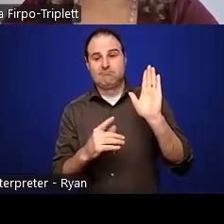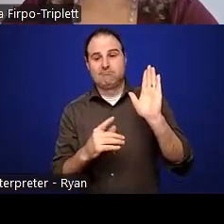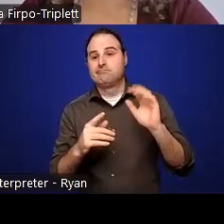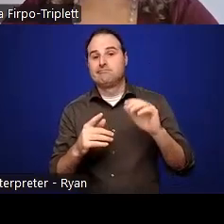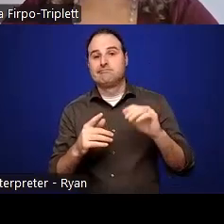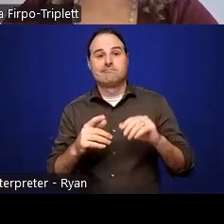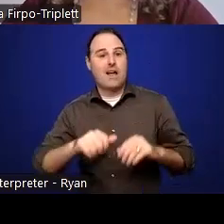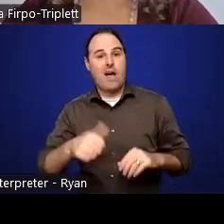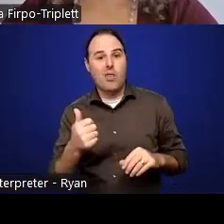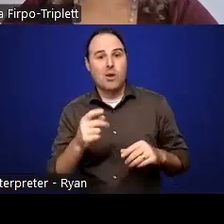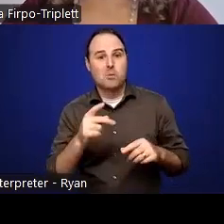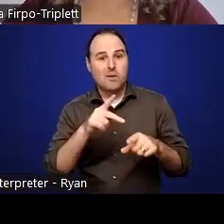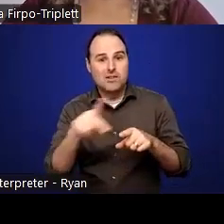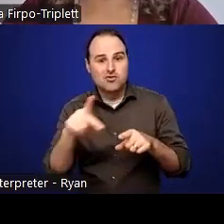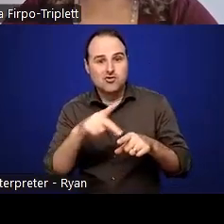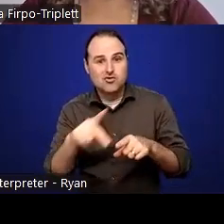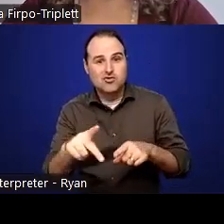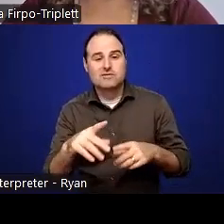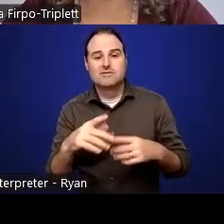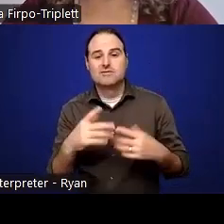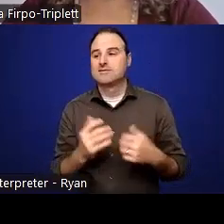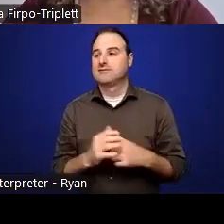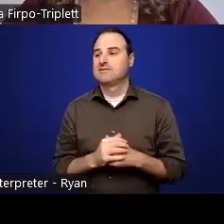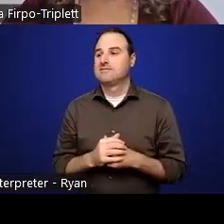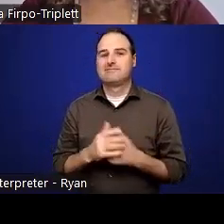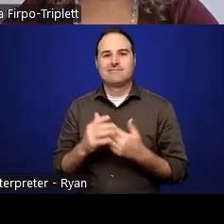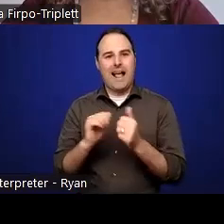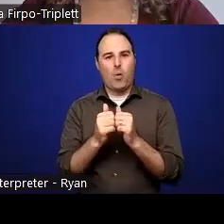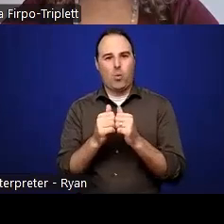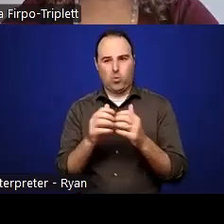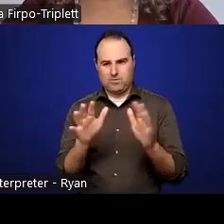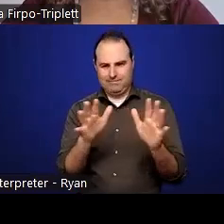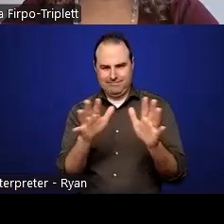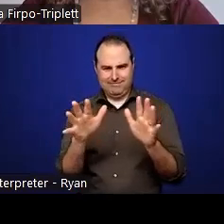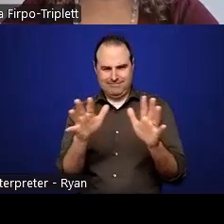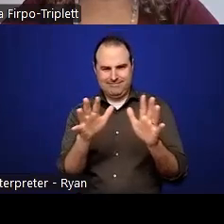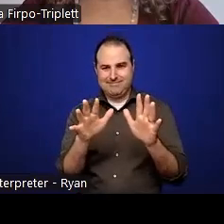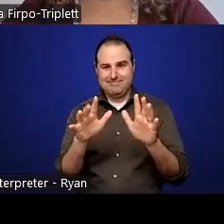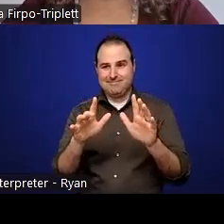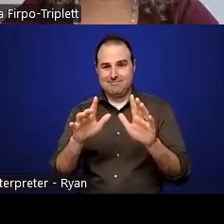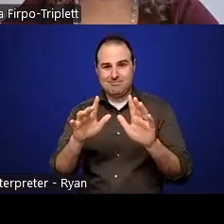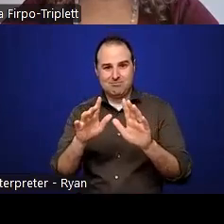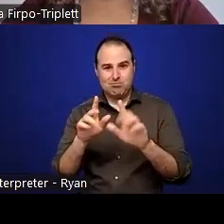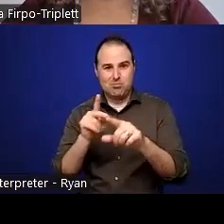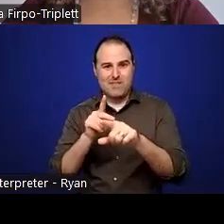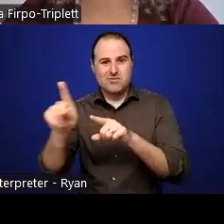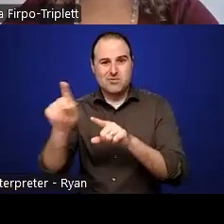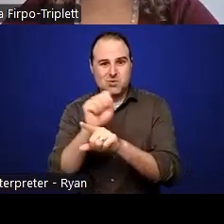all sorts of different ways of navigating these challenging professional situations. Wanted to see